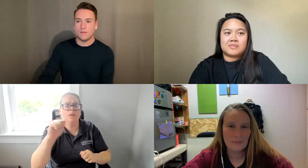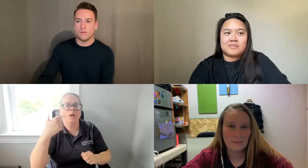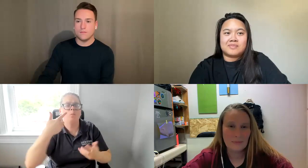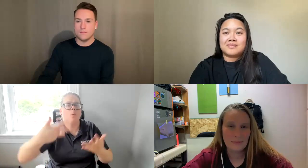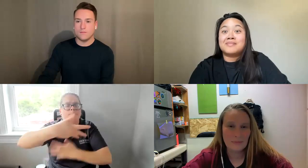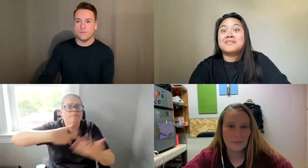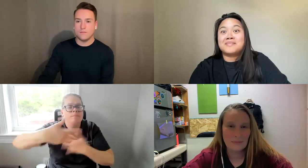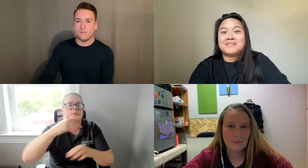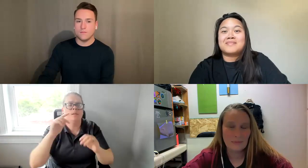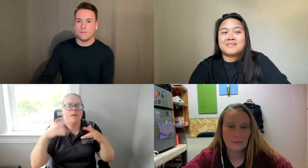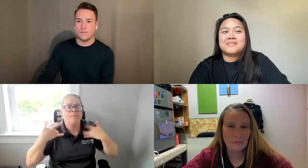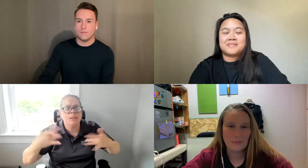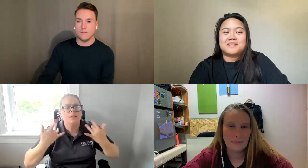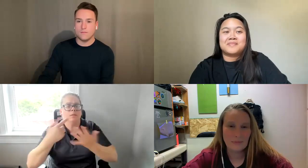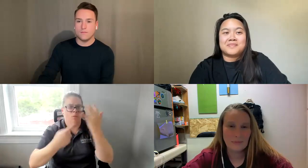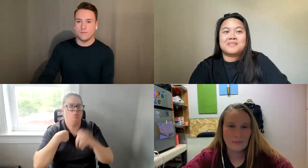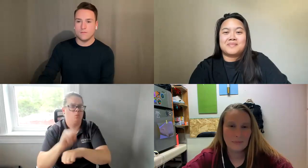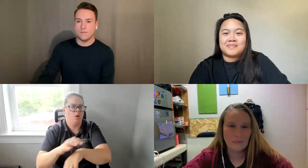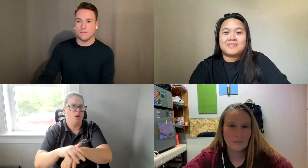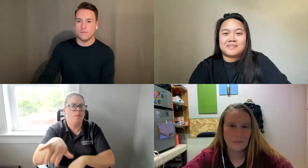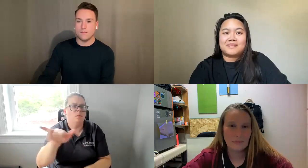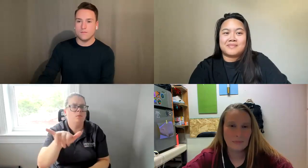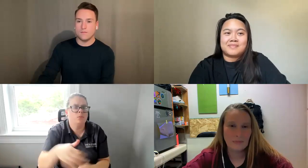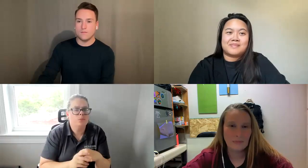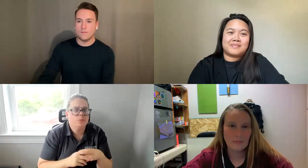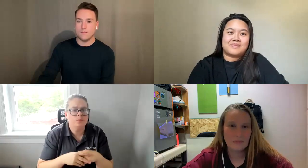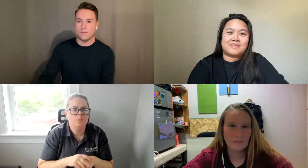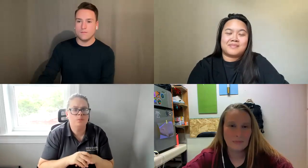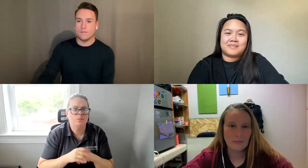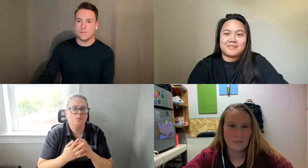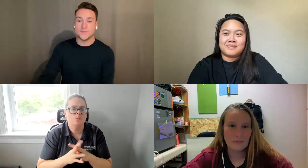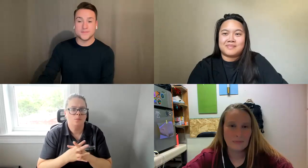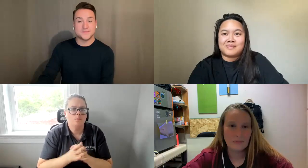can come and gather and socialize, have events.